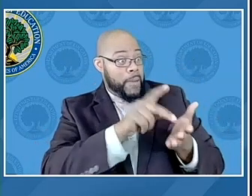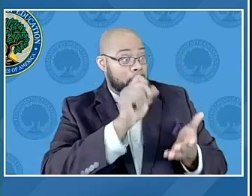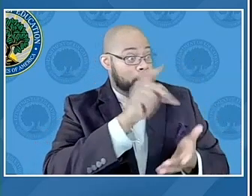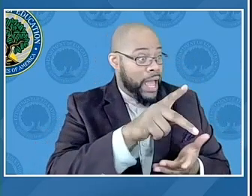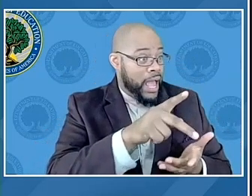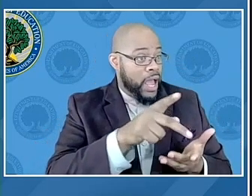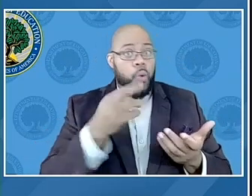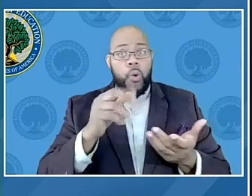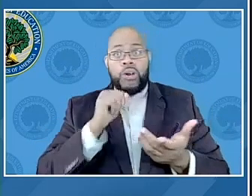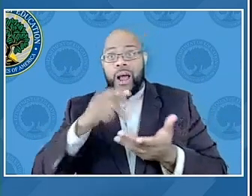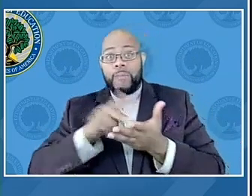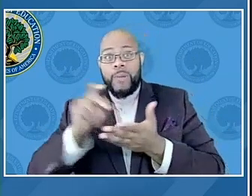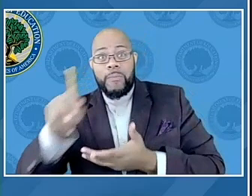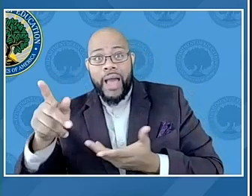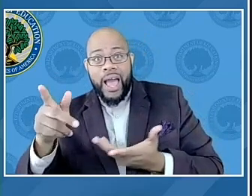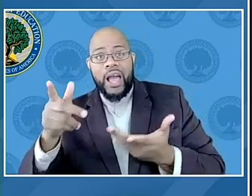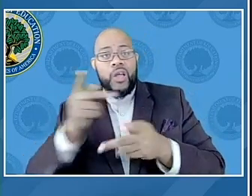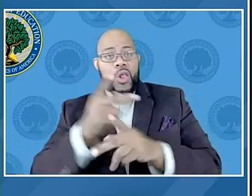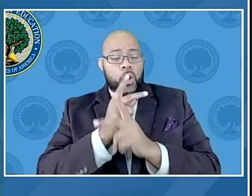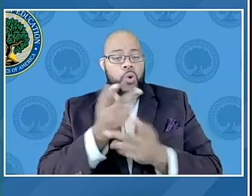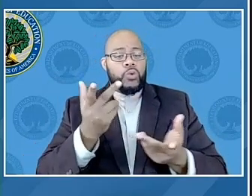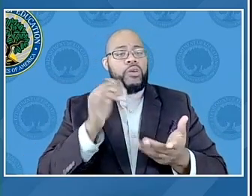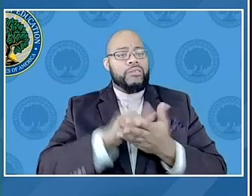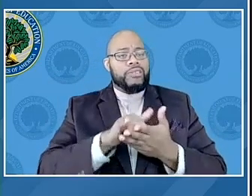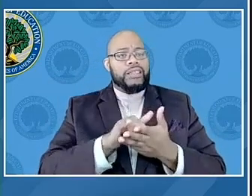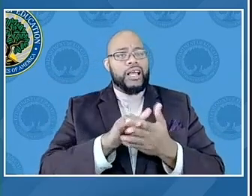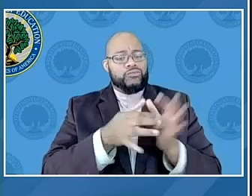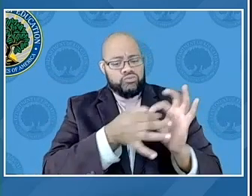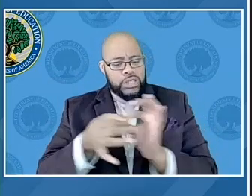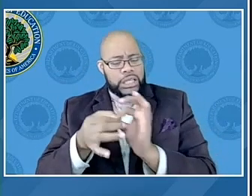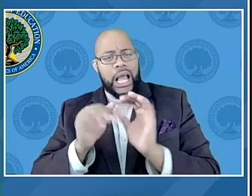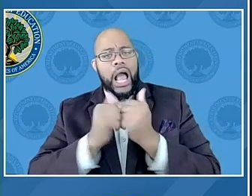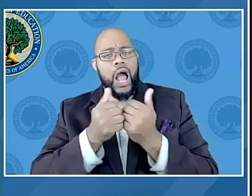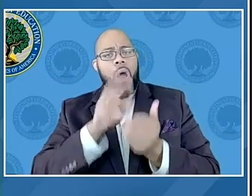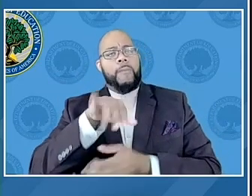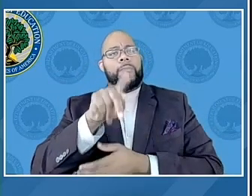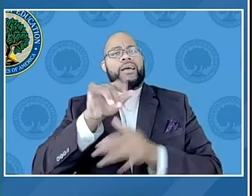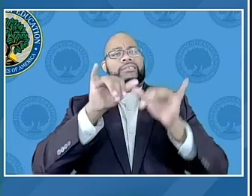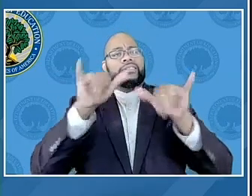loan. And that's in correlation to how the banking system sees the credit score.